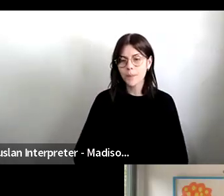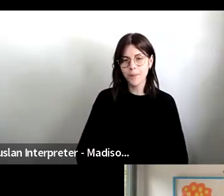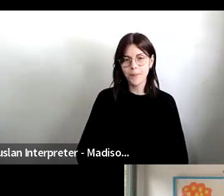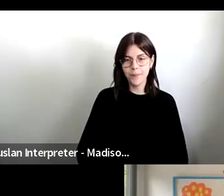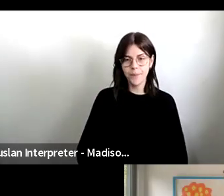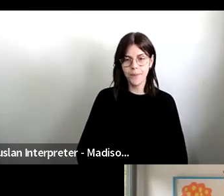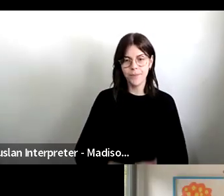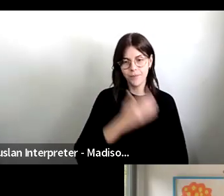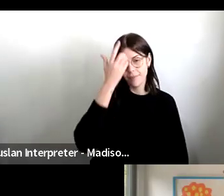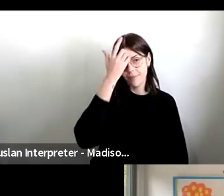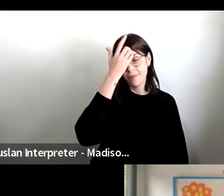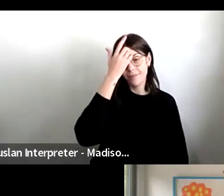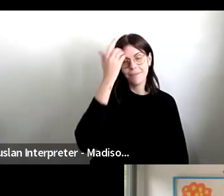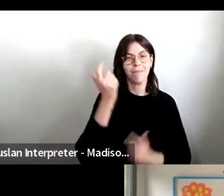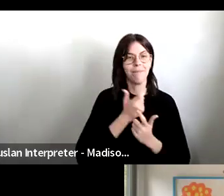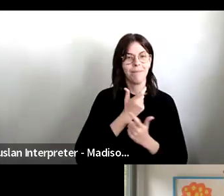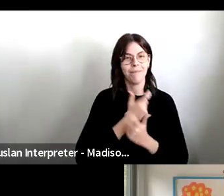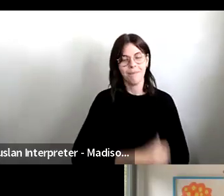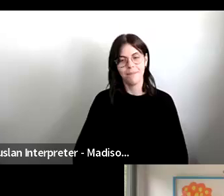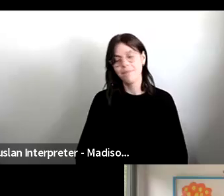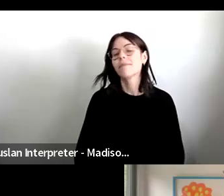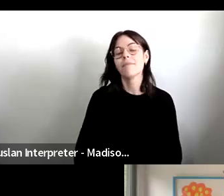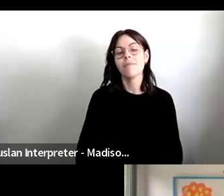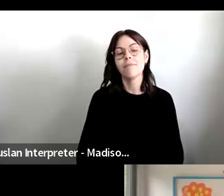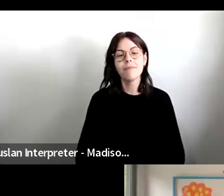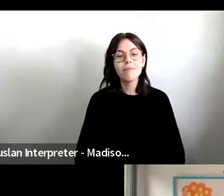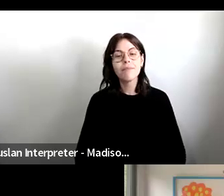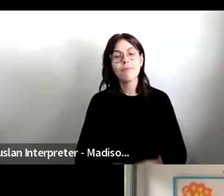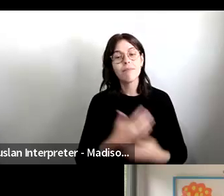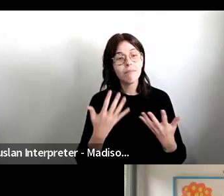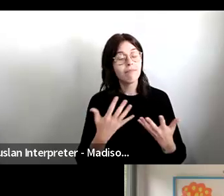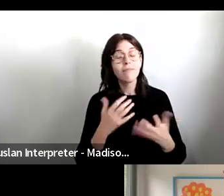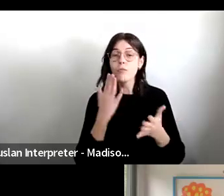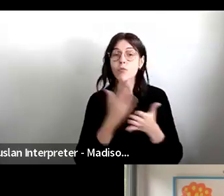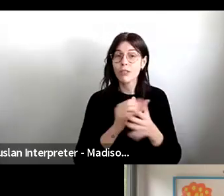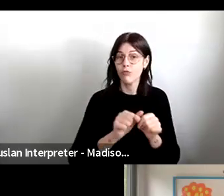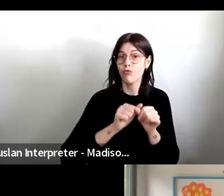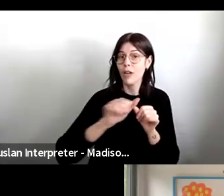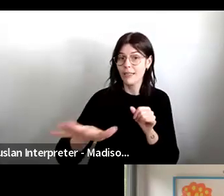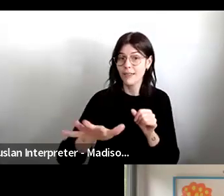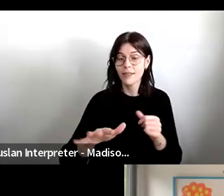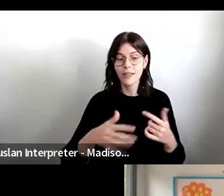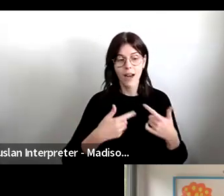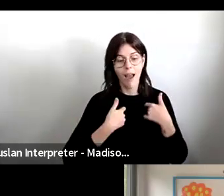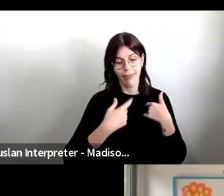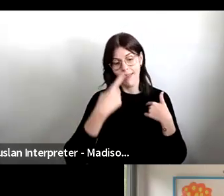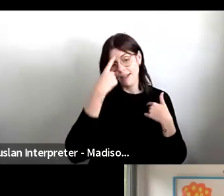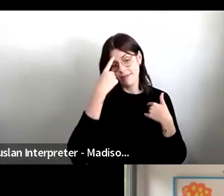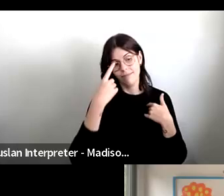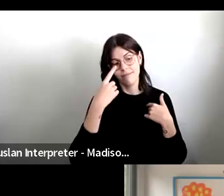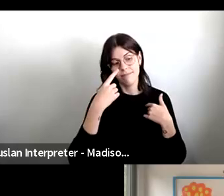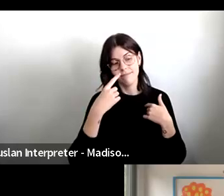They've been really great, and I think just picking up on the last point,